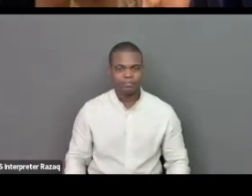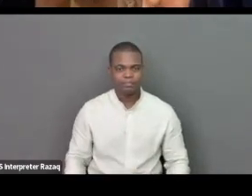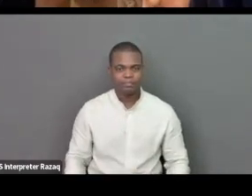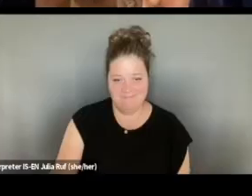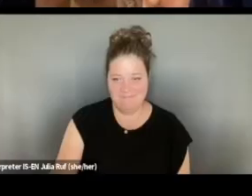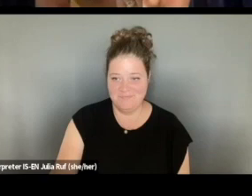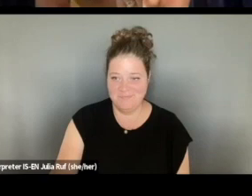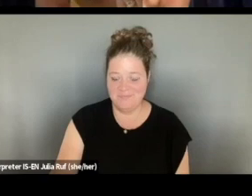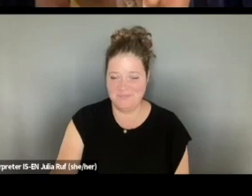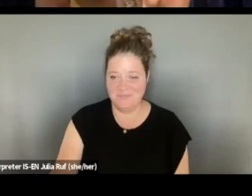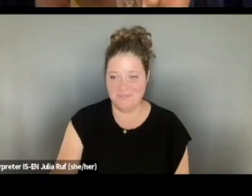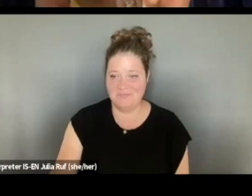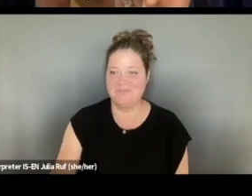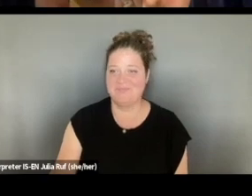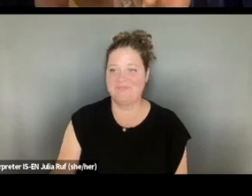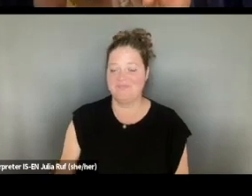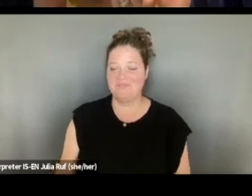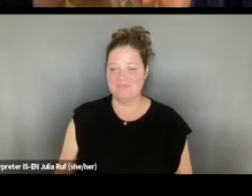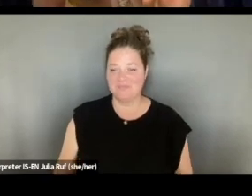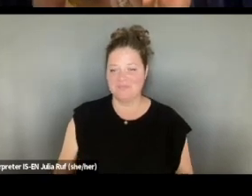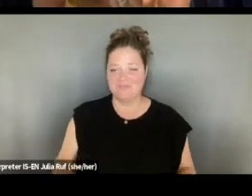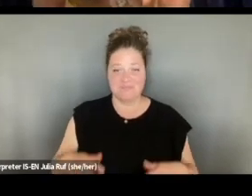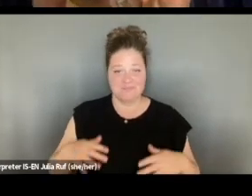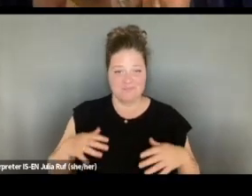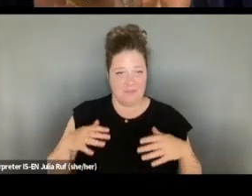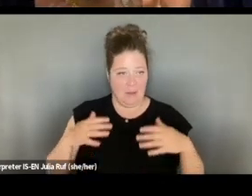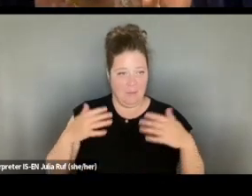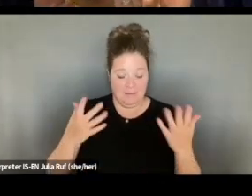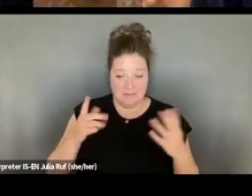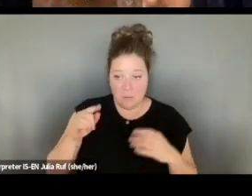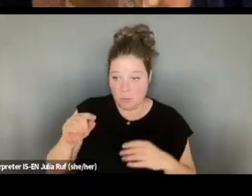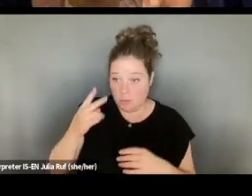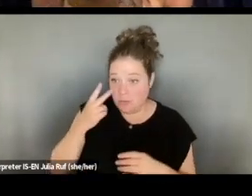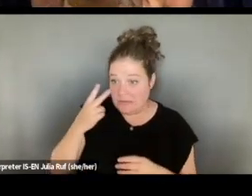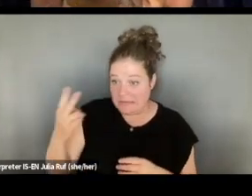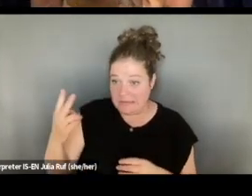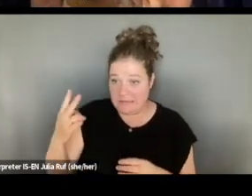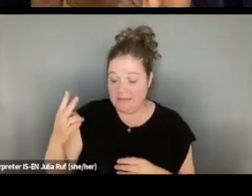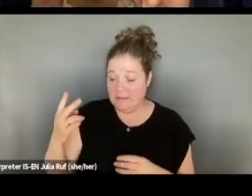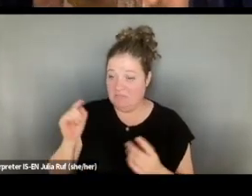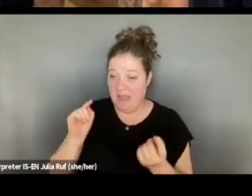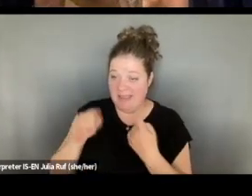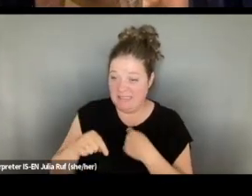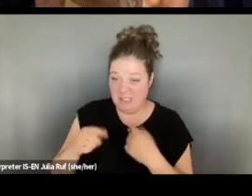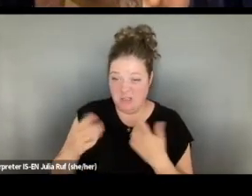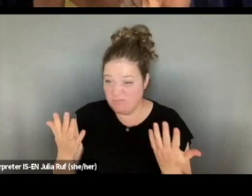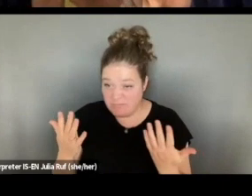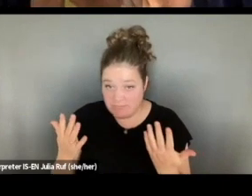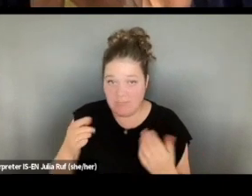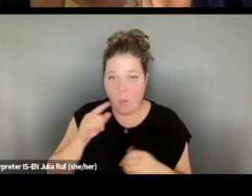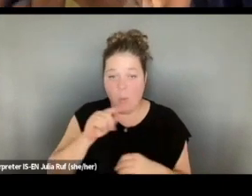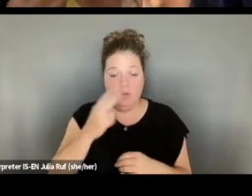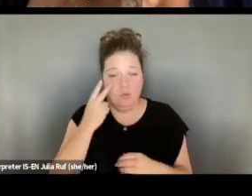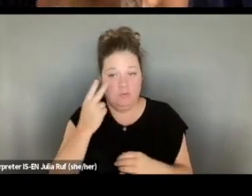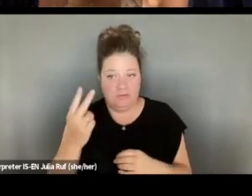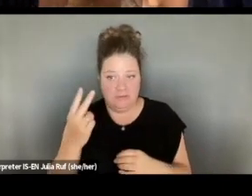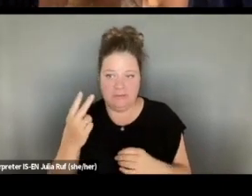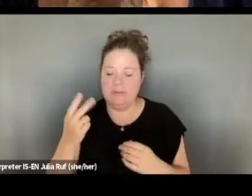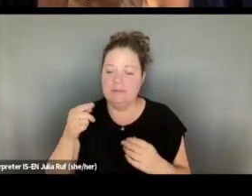if you think something would be important for you, if you would like to use this training material or what you would